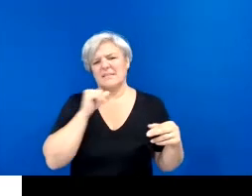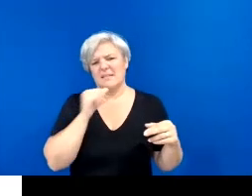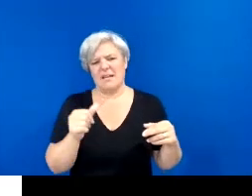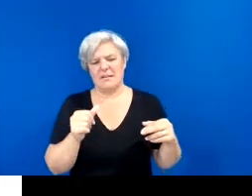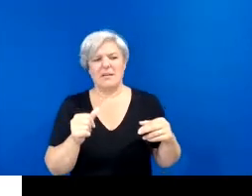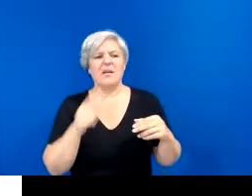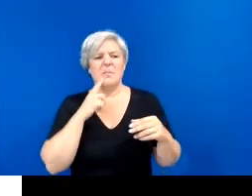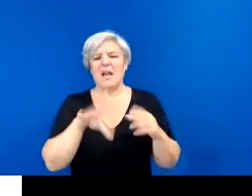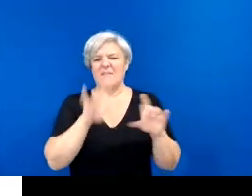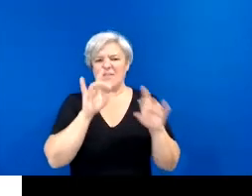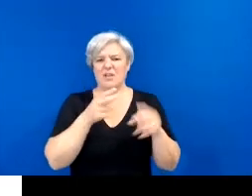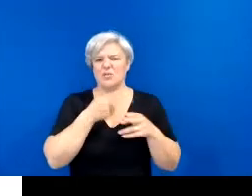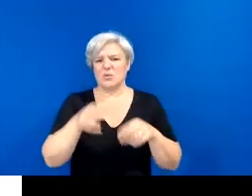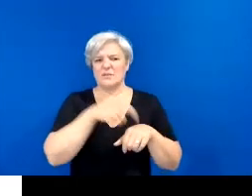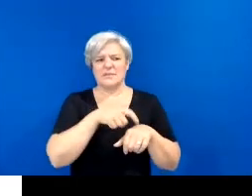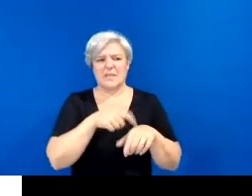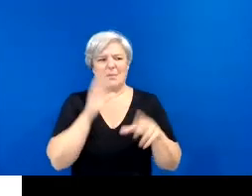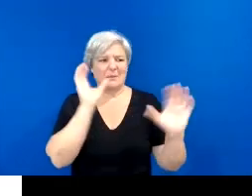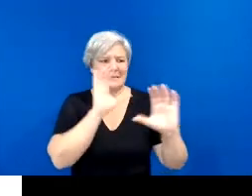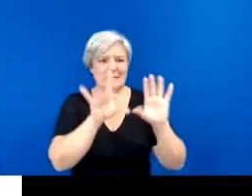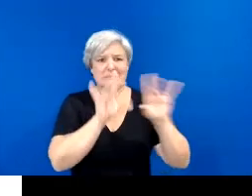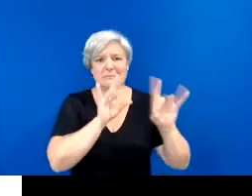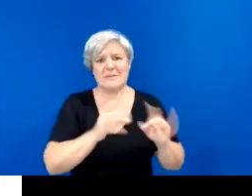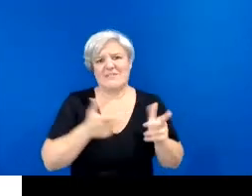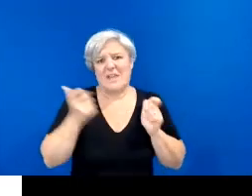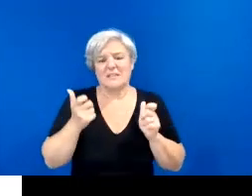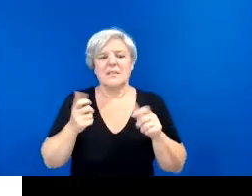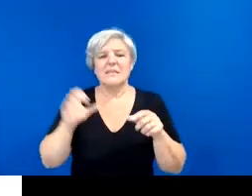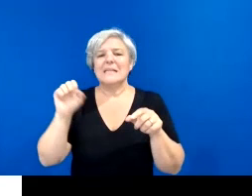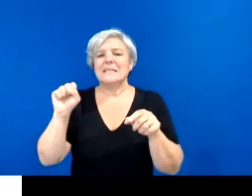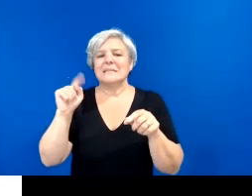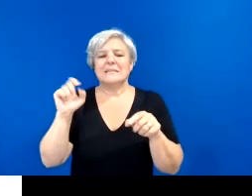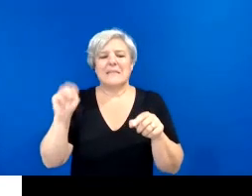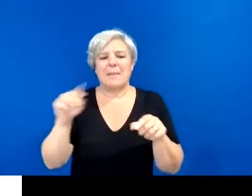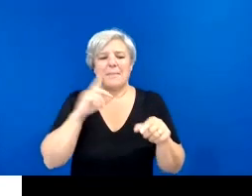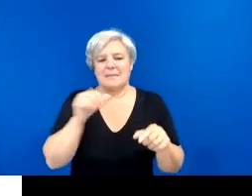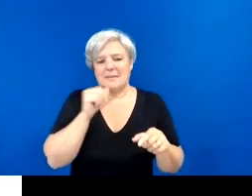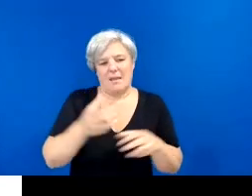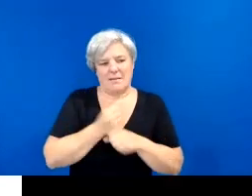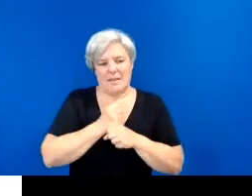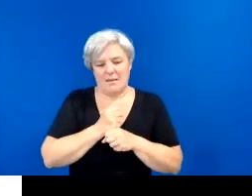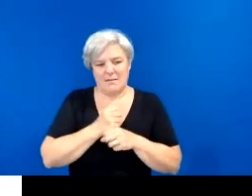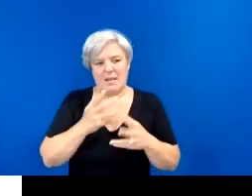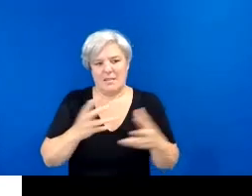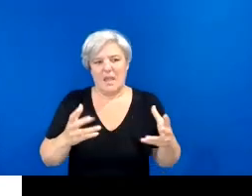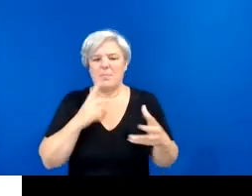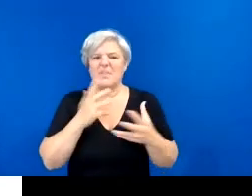amount of time that I was looking for some of these collection and resource lists, just because I think there's just there's been a huge push in STEM